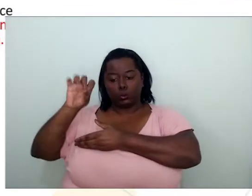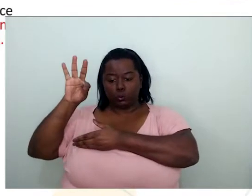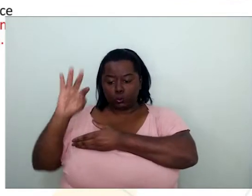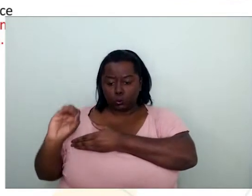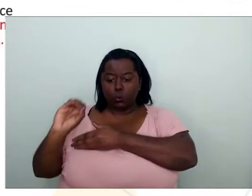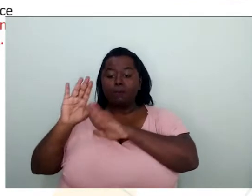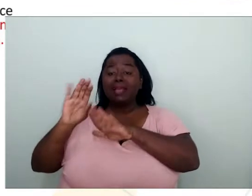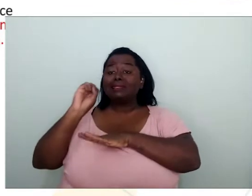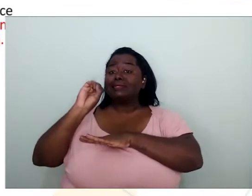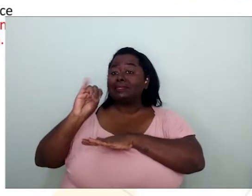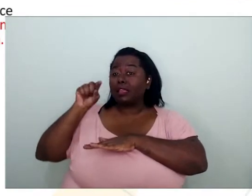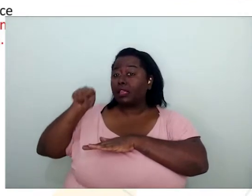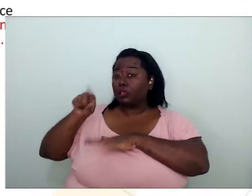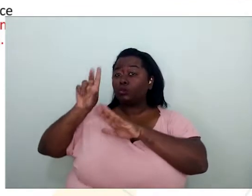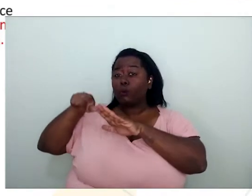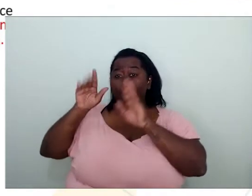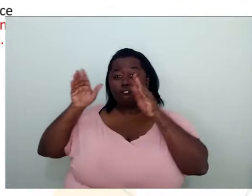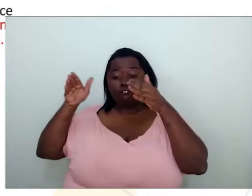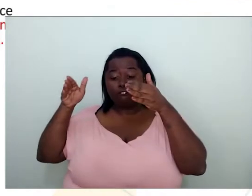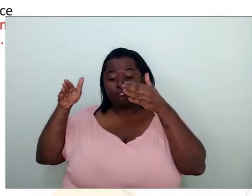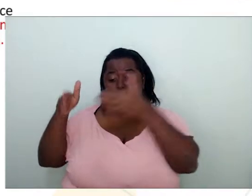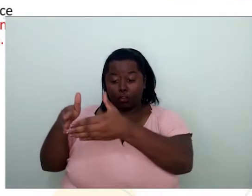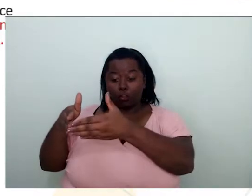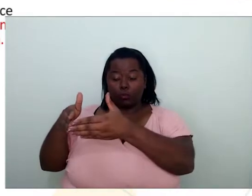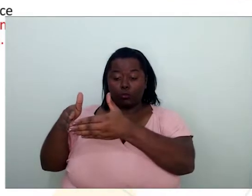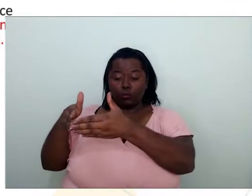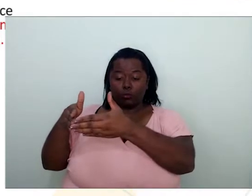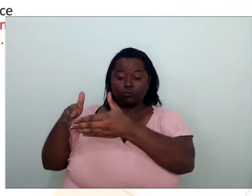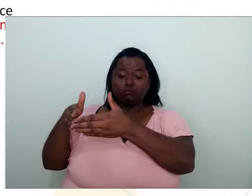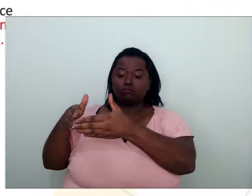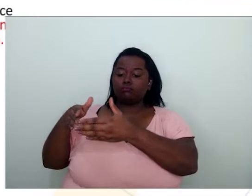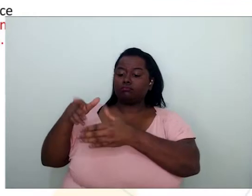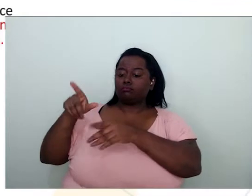this point if the reduction of the costs of education for students where the